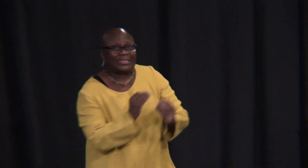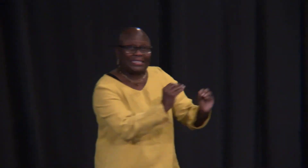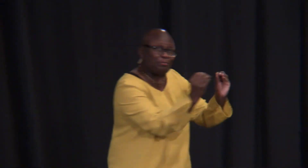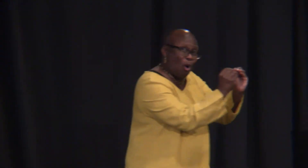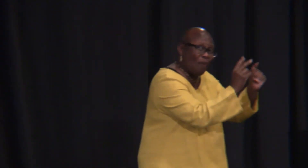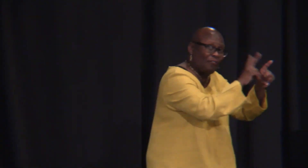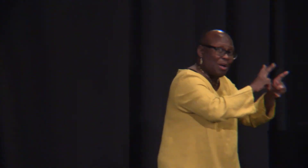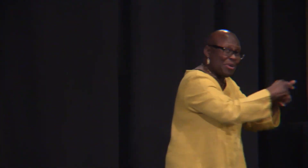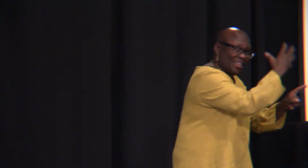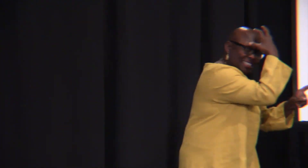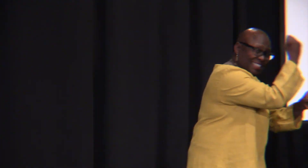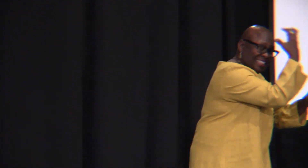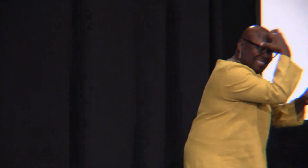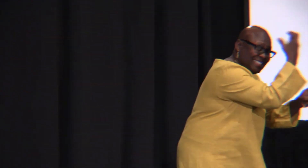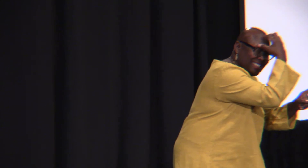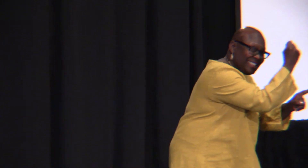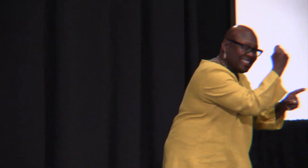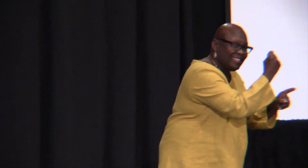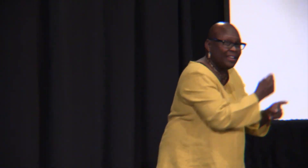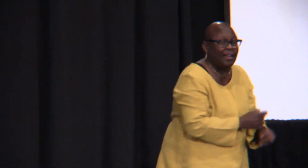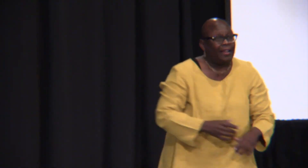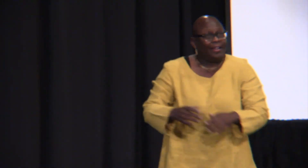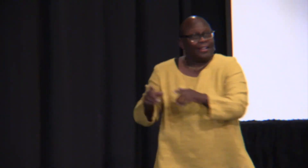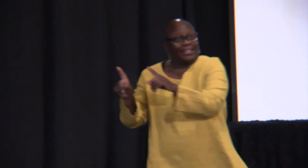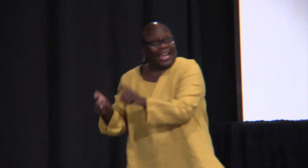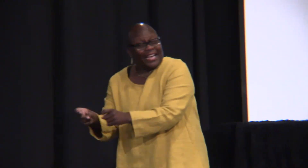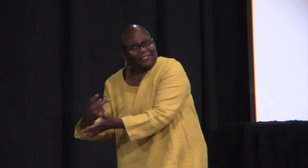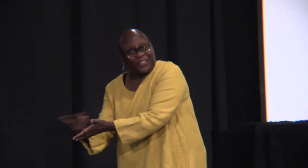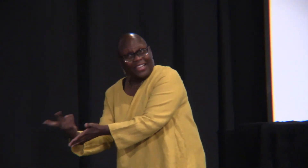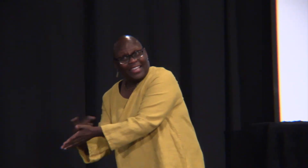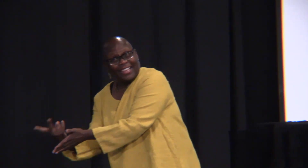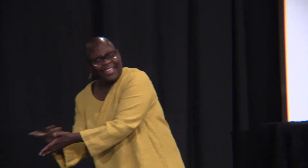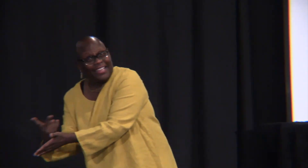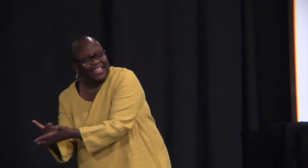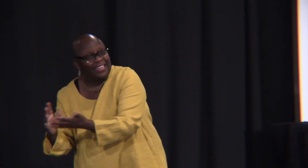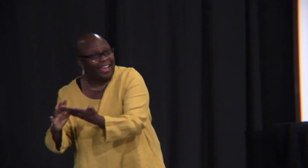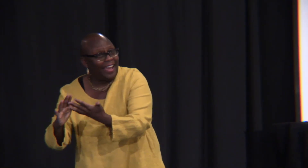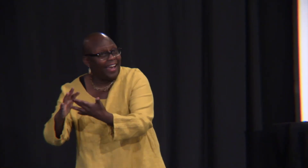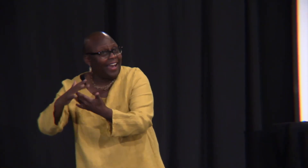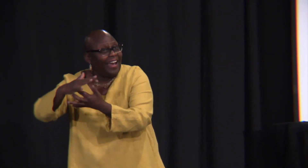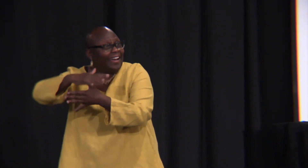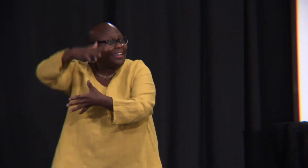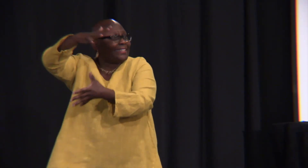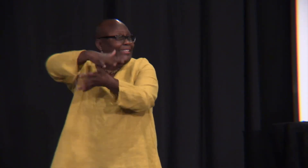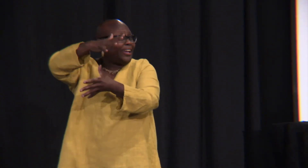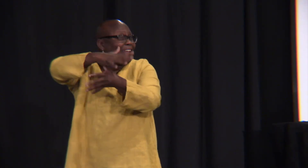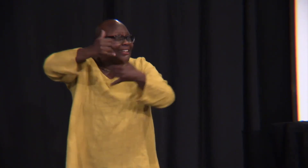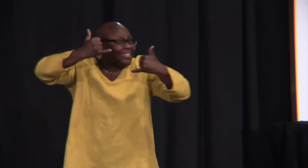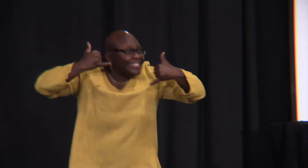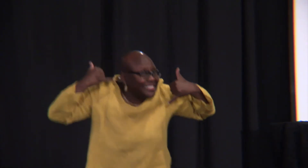drill them on skills to make up the deficit which burrows into more failure